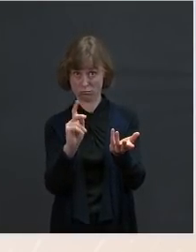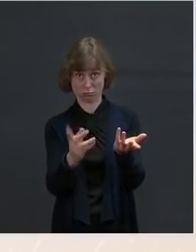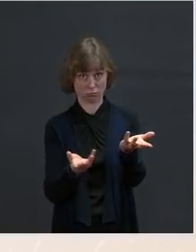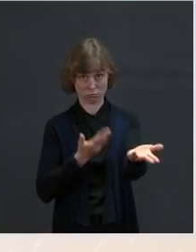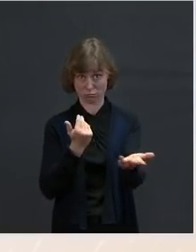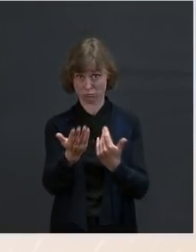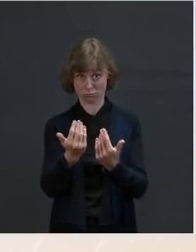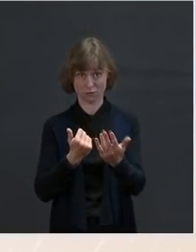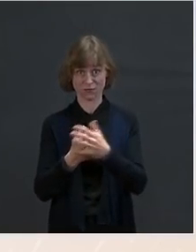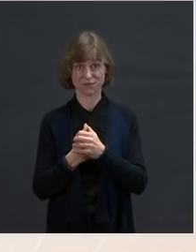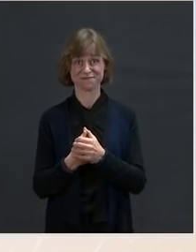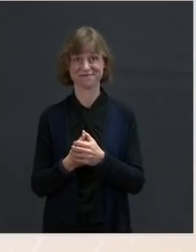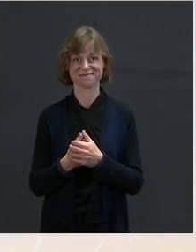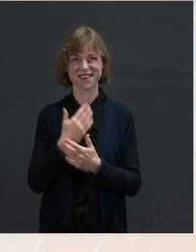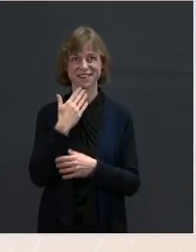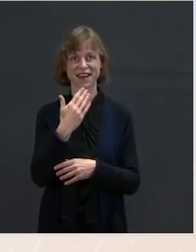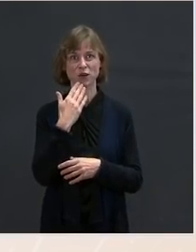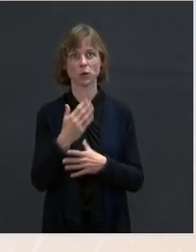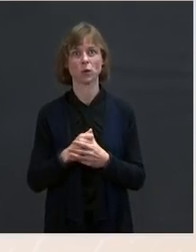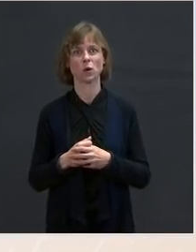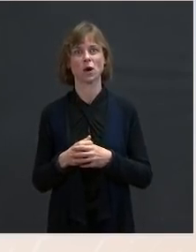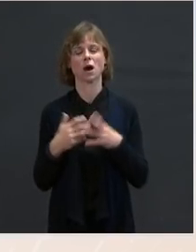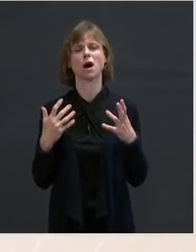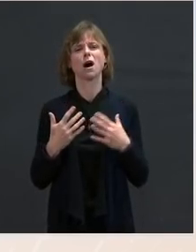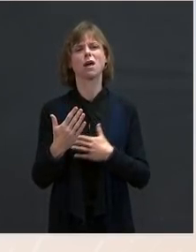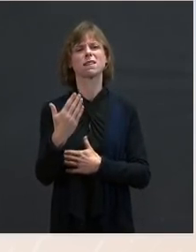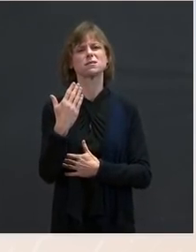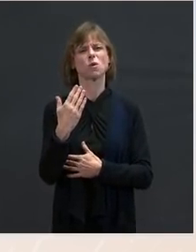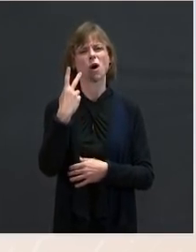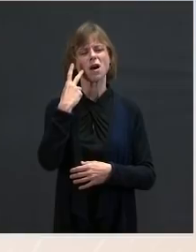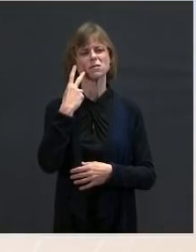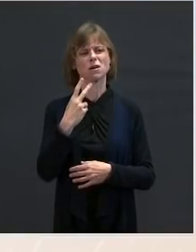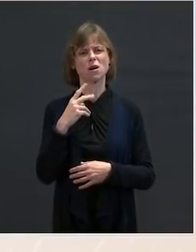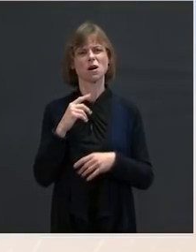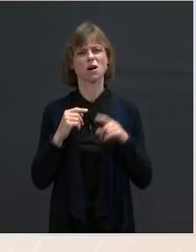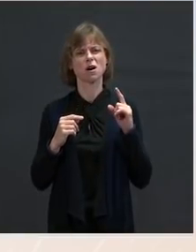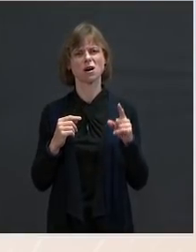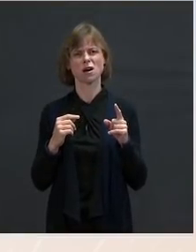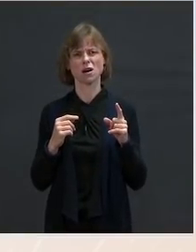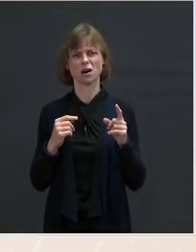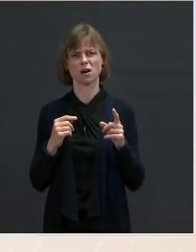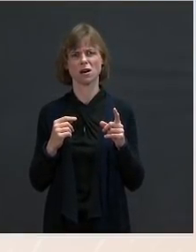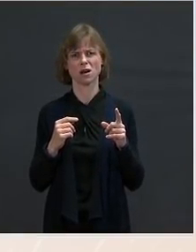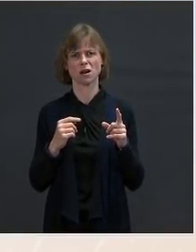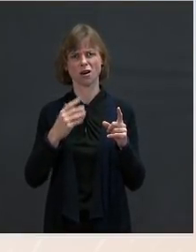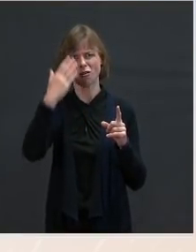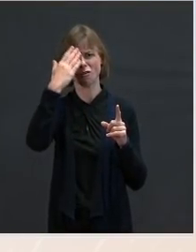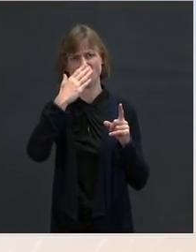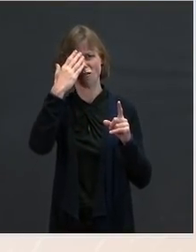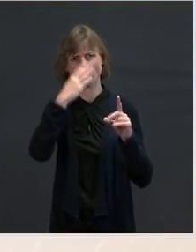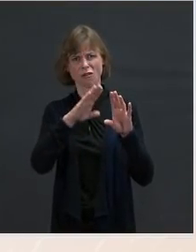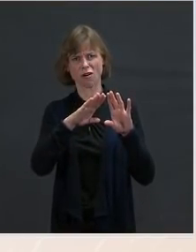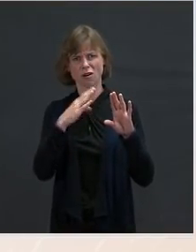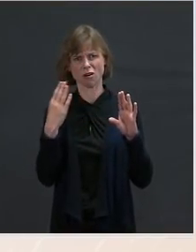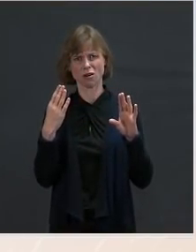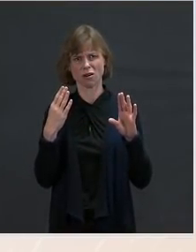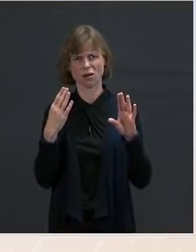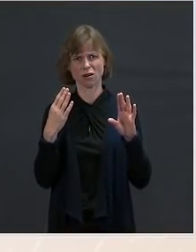The Press: Thank you so much. This morning, I saw there was no Marine out front, in the front door, during the 9:45 briefing.